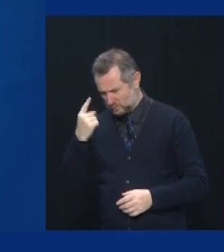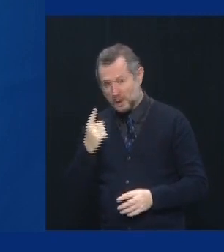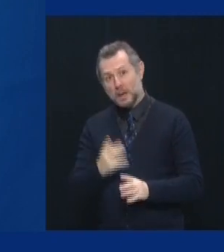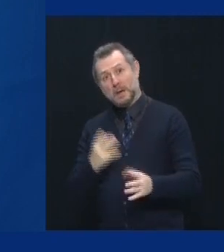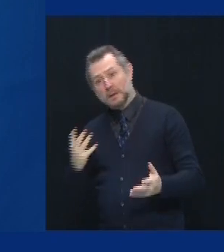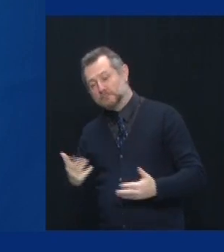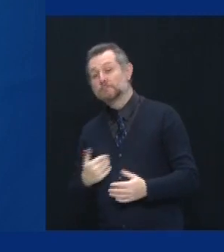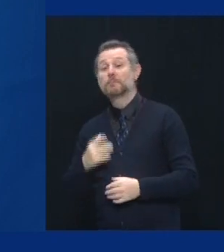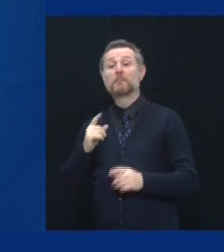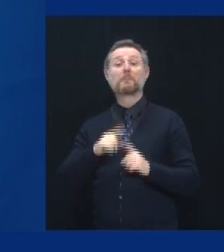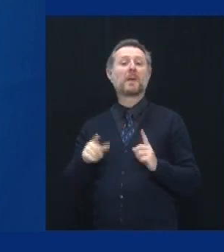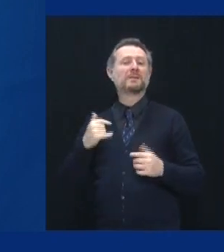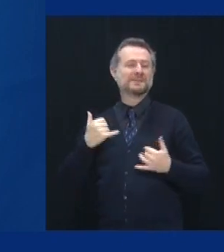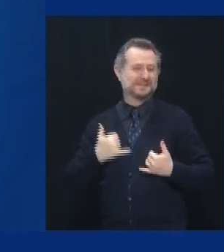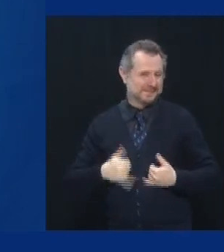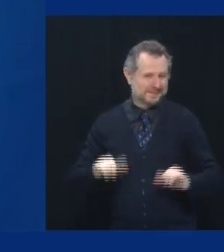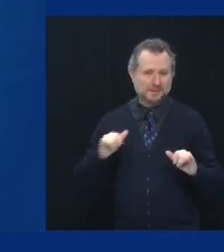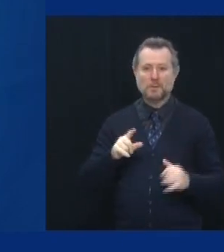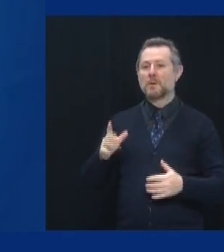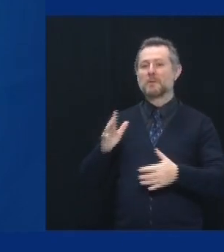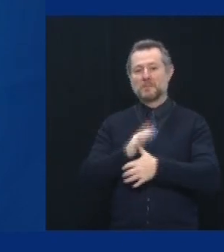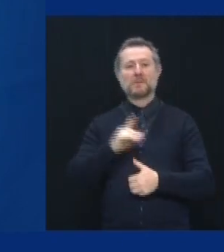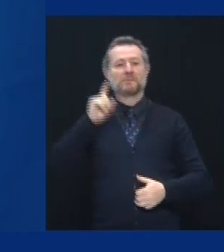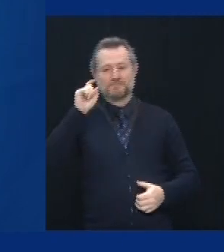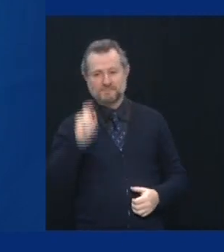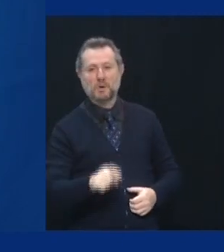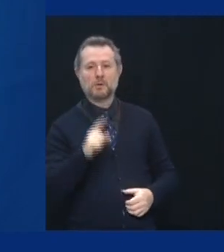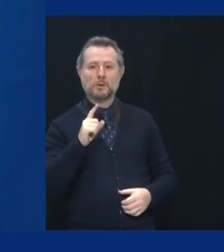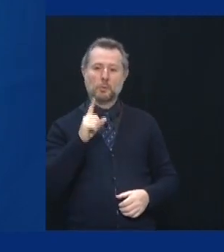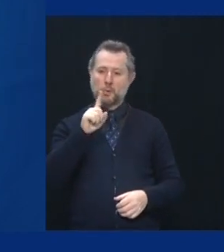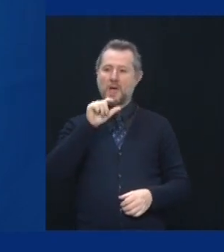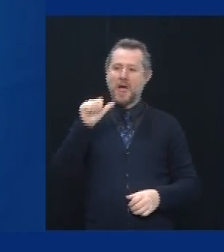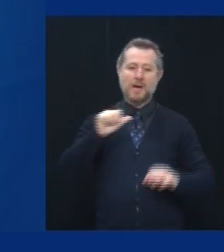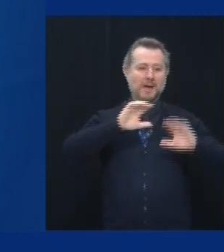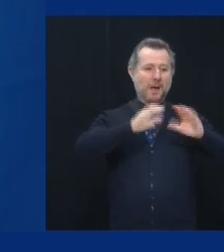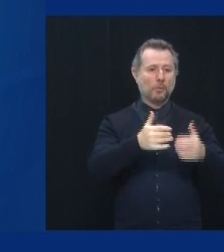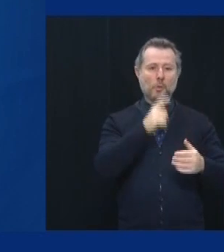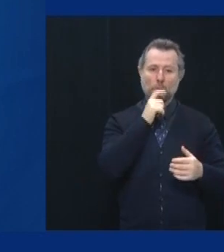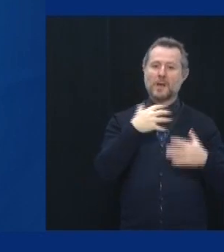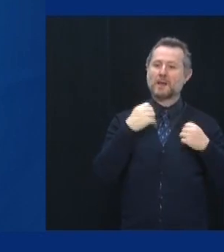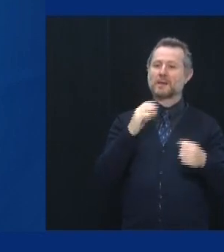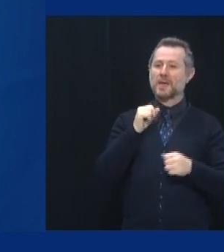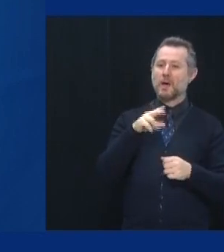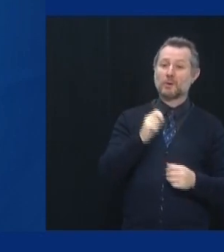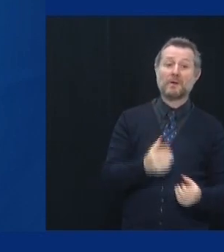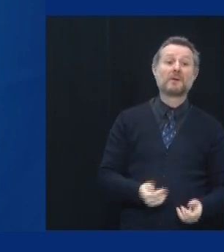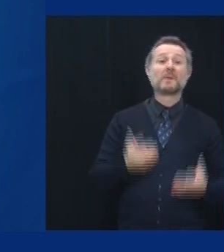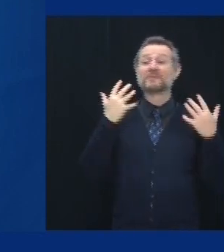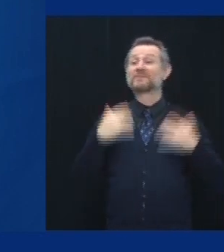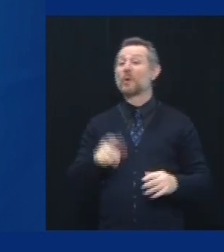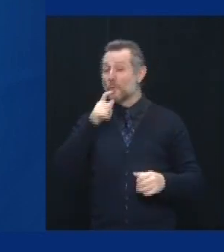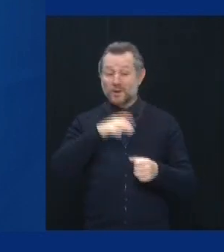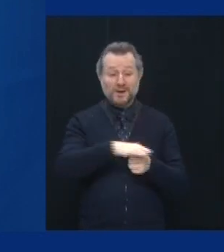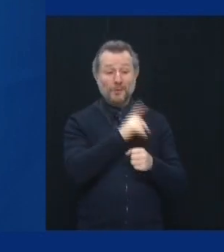ELIGIBLE PEOPLE IN THE STATE ON THE APPROVED LIST TO RECEIVE THE VACCINE.